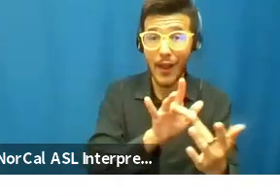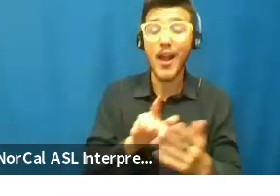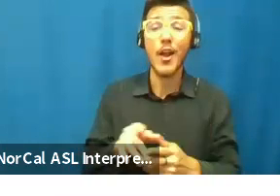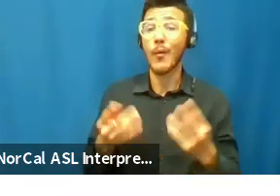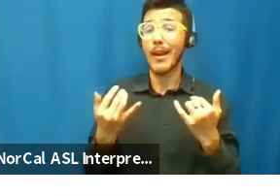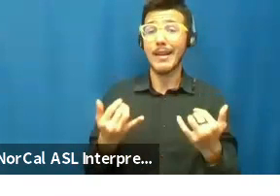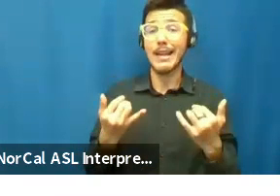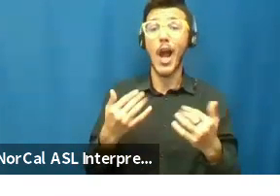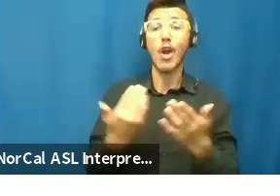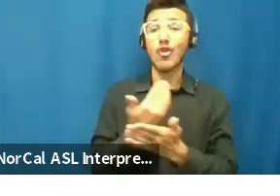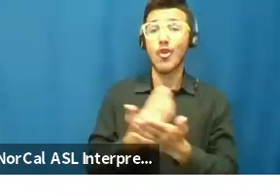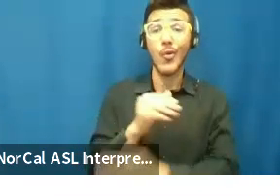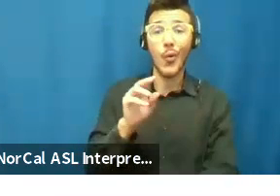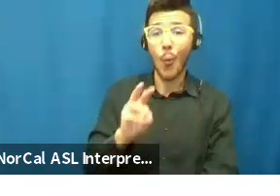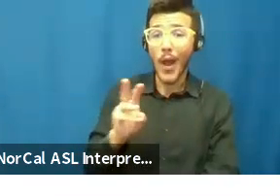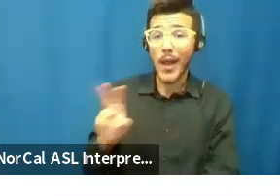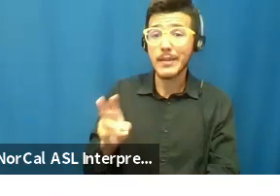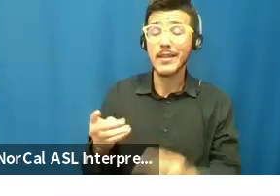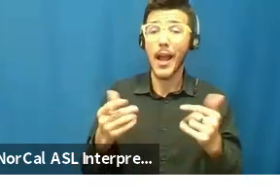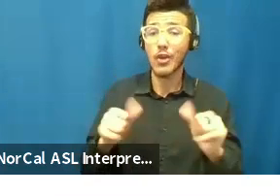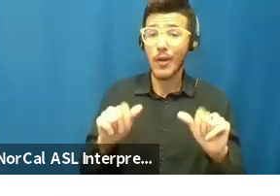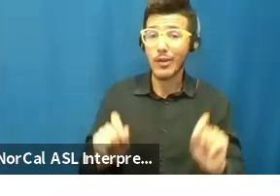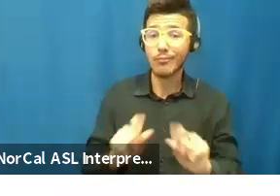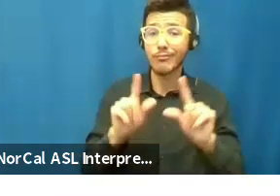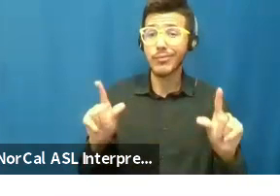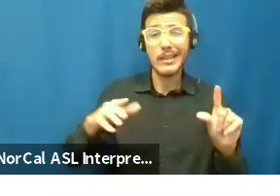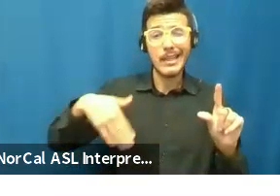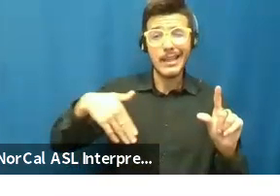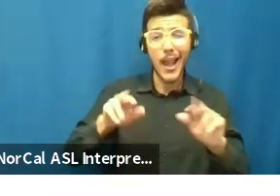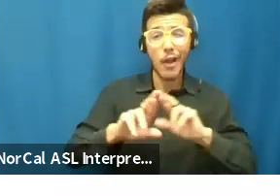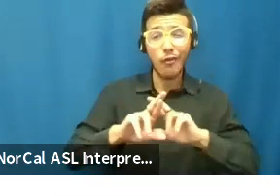I don't think it's up, but it should be up within the next week. It's disability equity